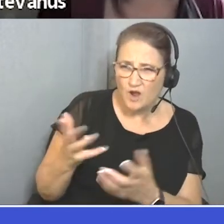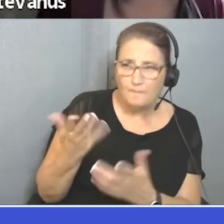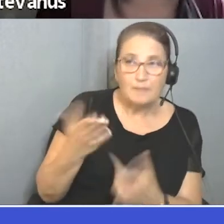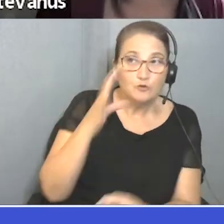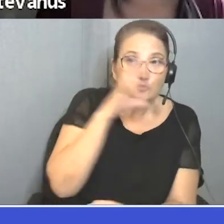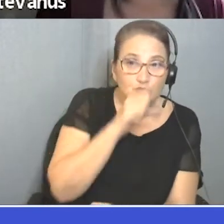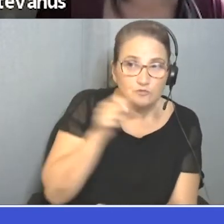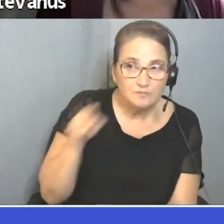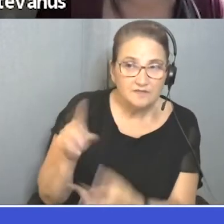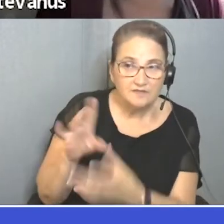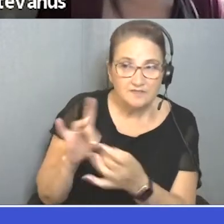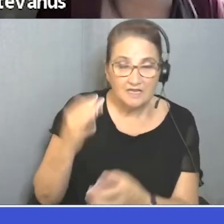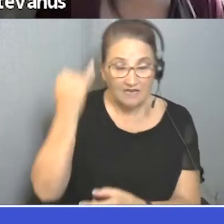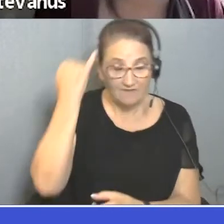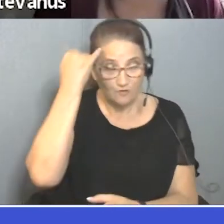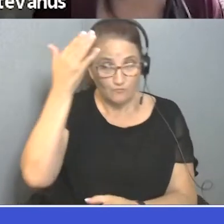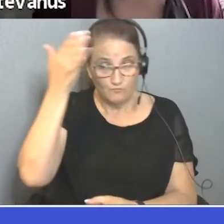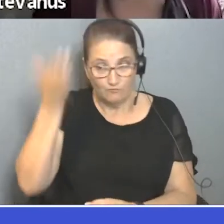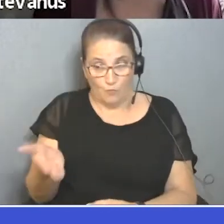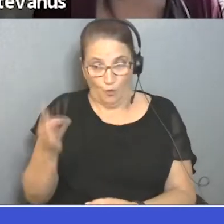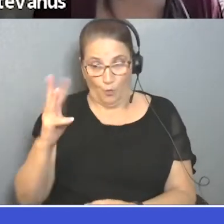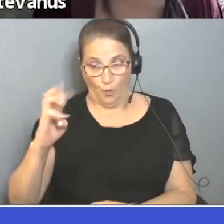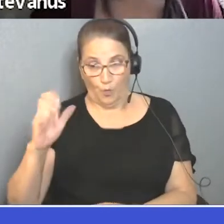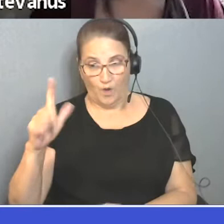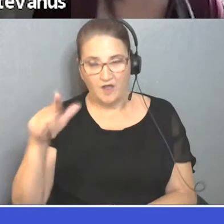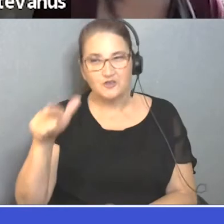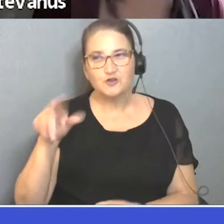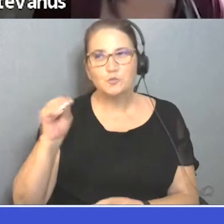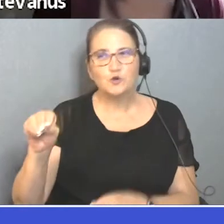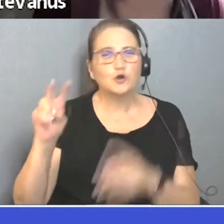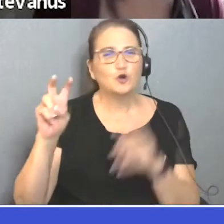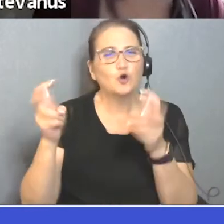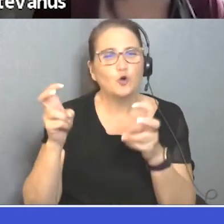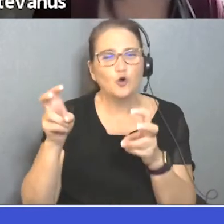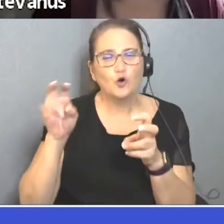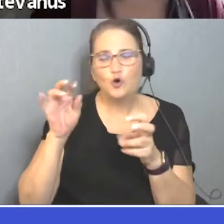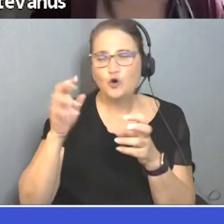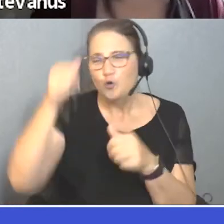stakeholder well, you can even put quotes.